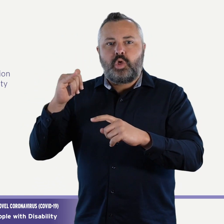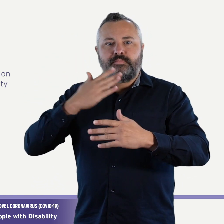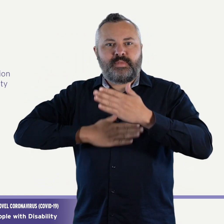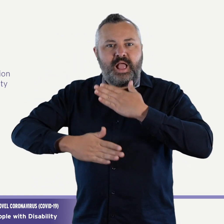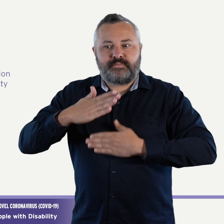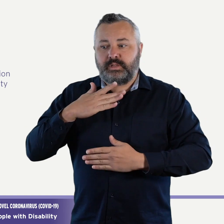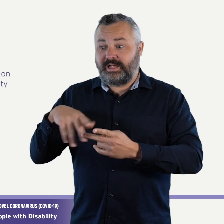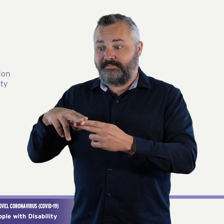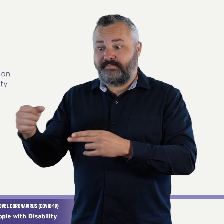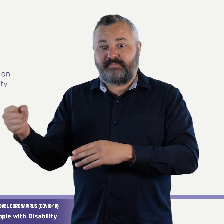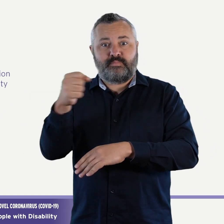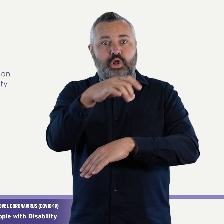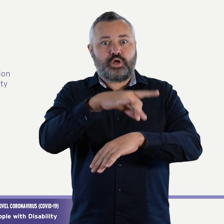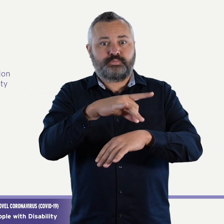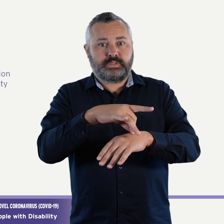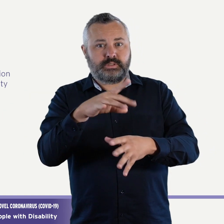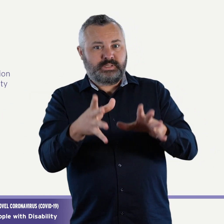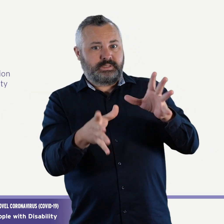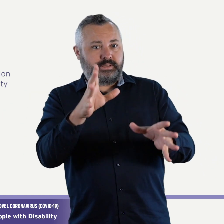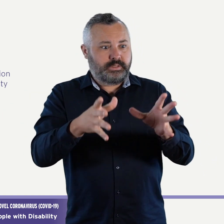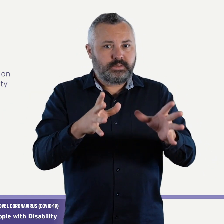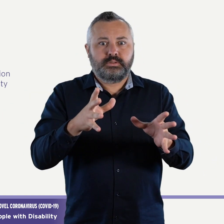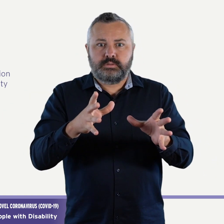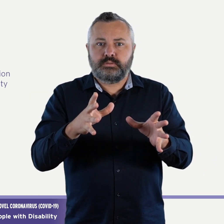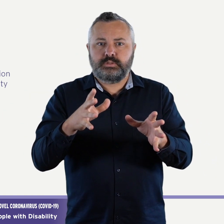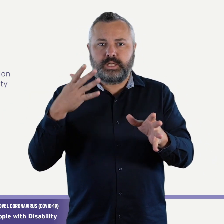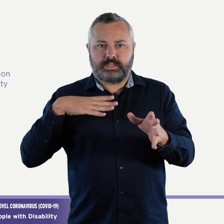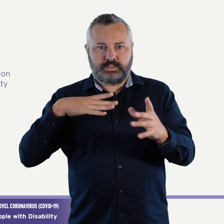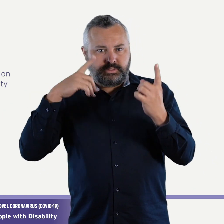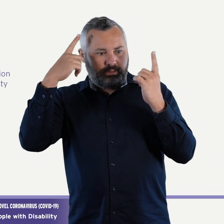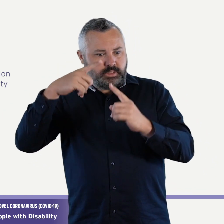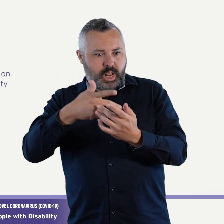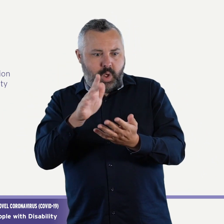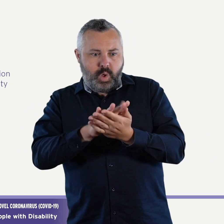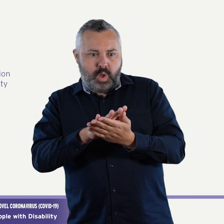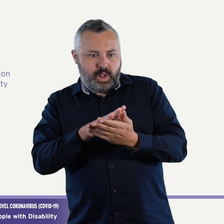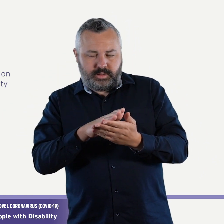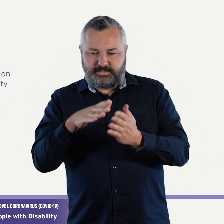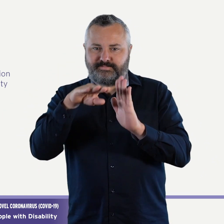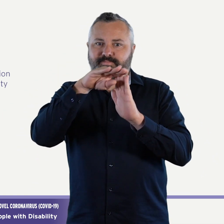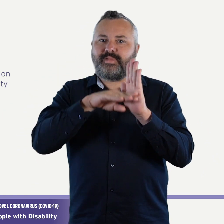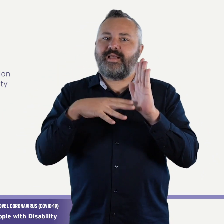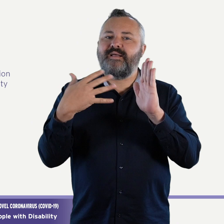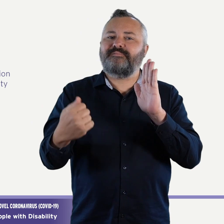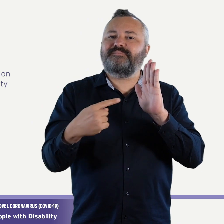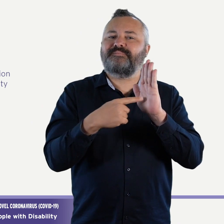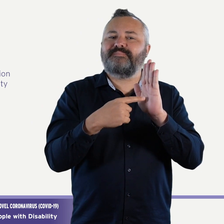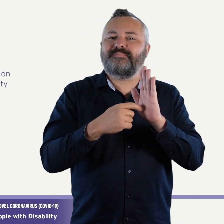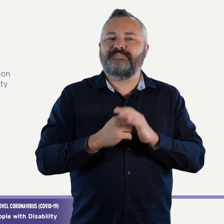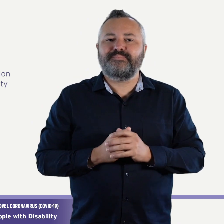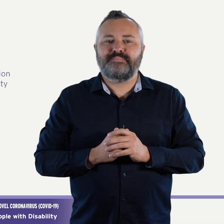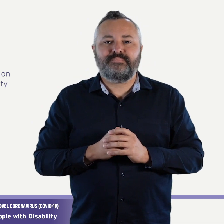(including behavioural support needs) requiring hospitalisation.